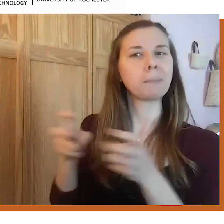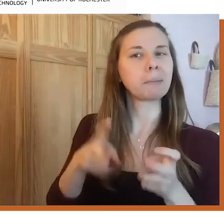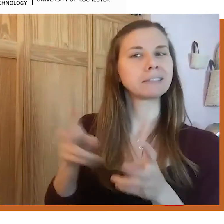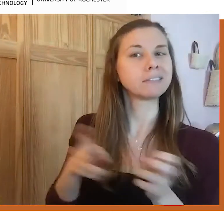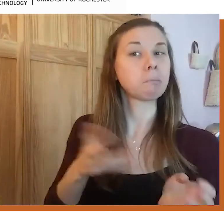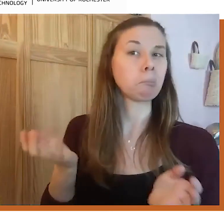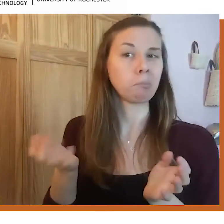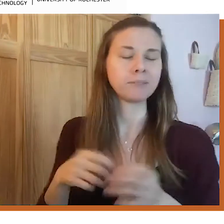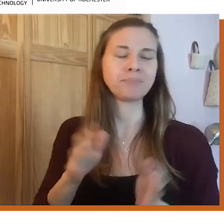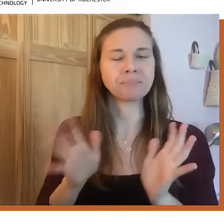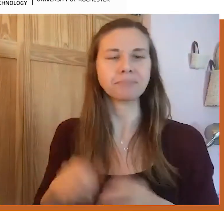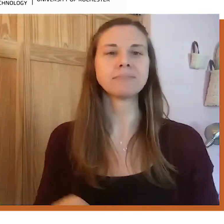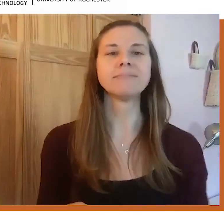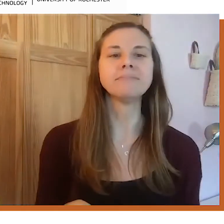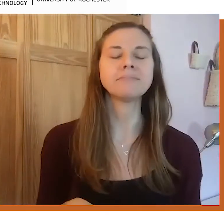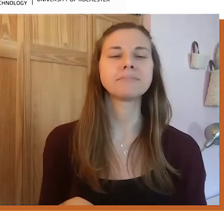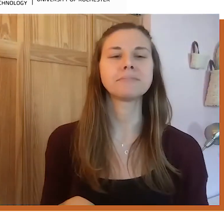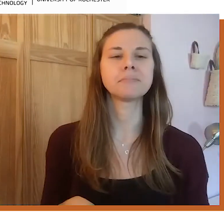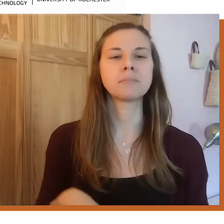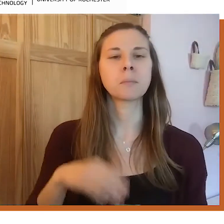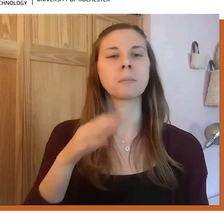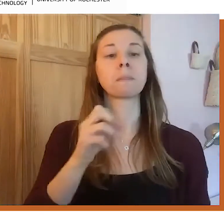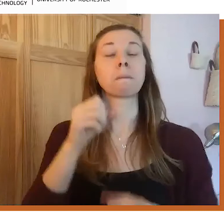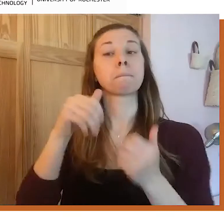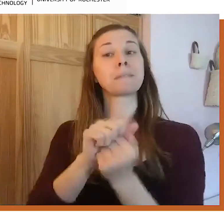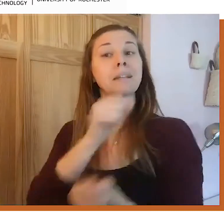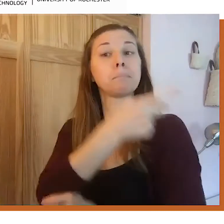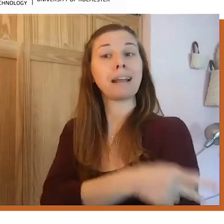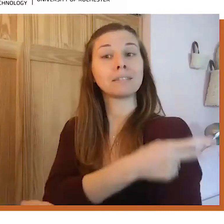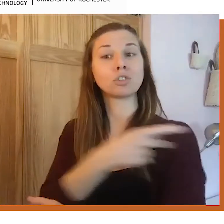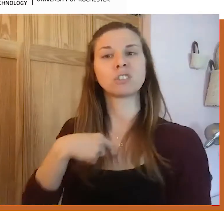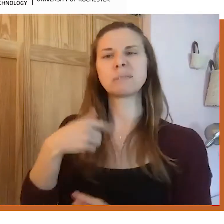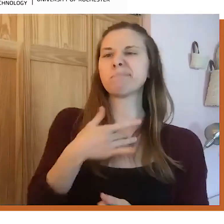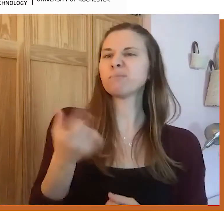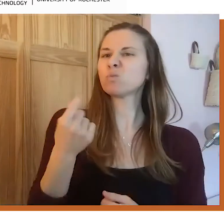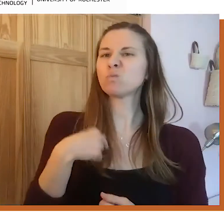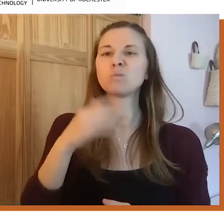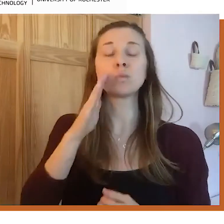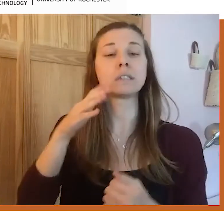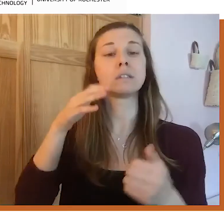and did help me learn some of the medical jargon better, too. Now, with patients, what I typically did was,